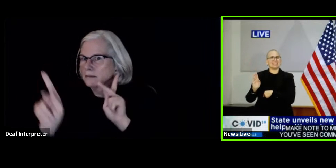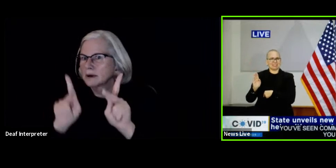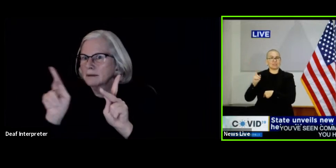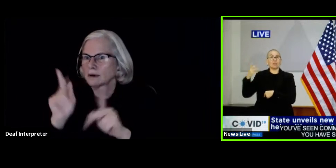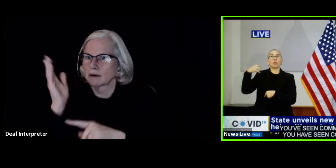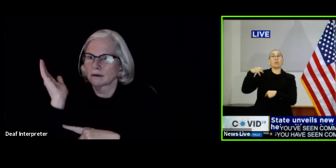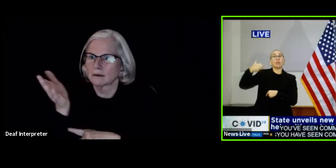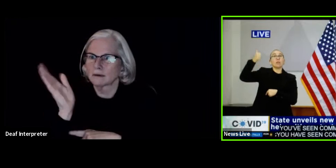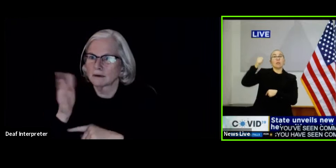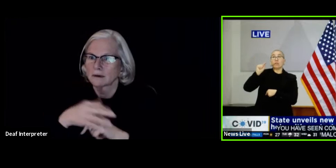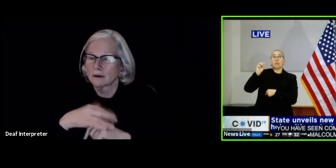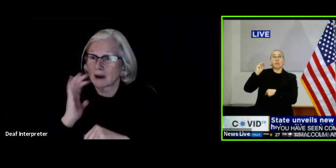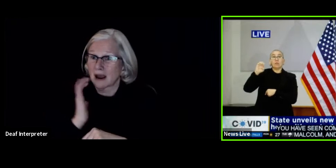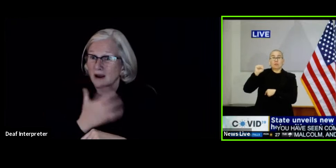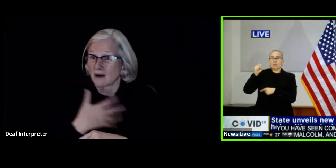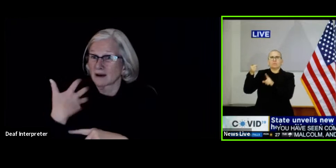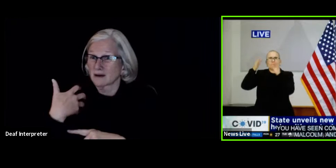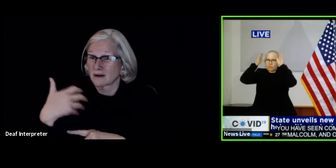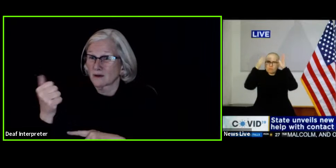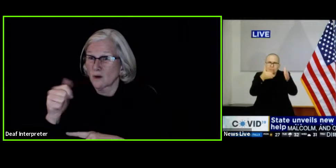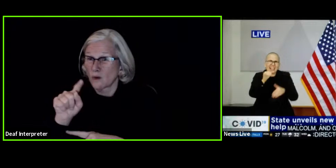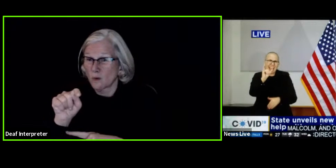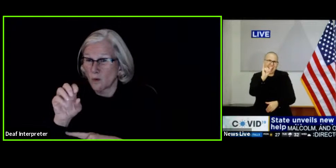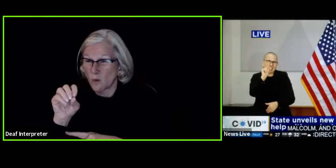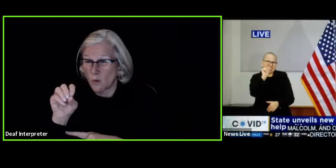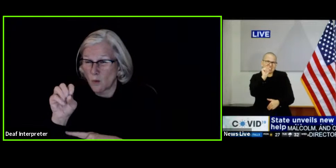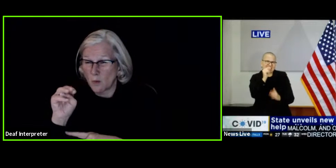SERVICES AND I THINK DURING A PANDEMIC, A PRETTY AMAZING THING